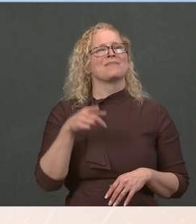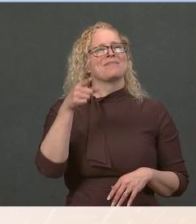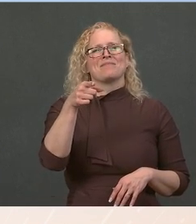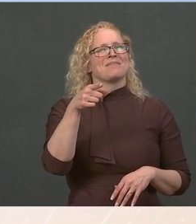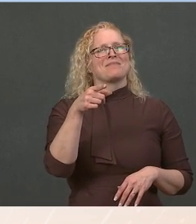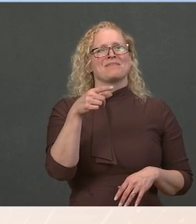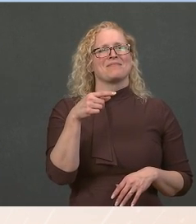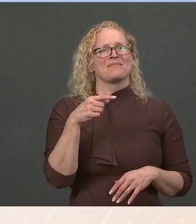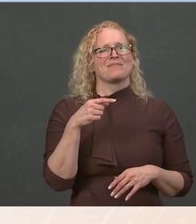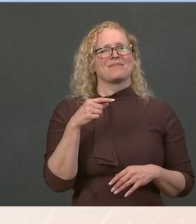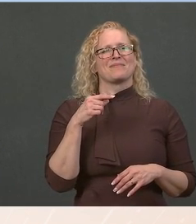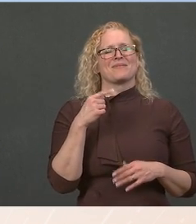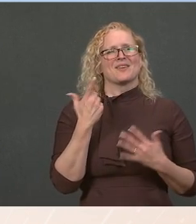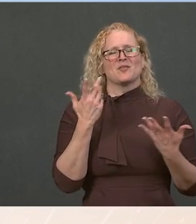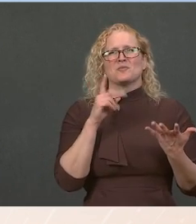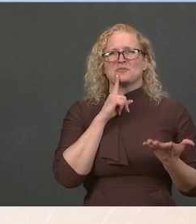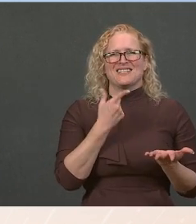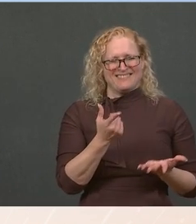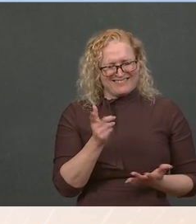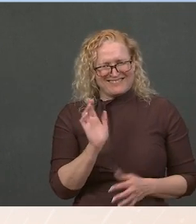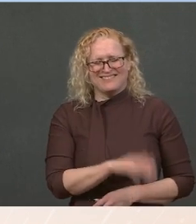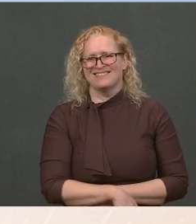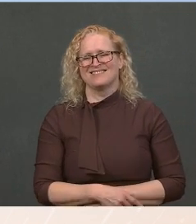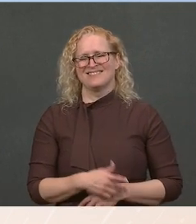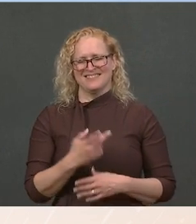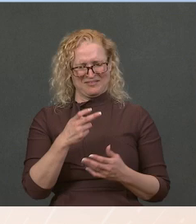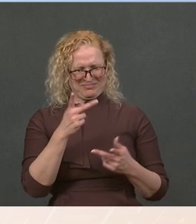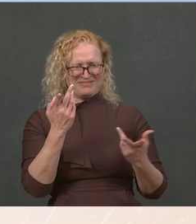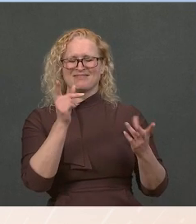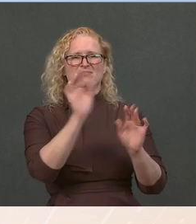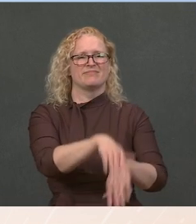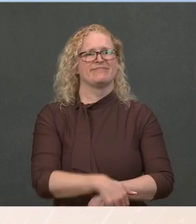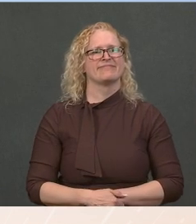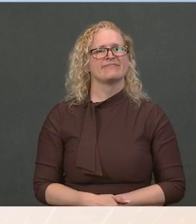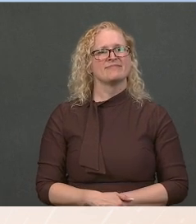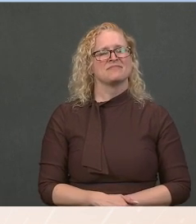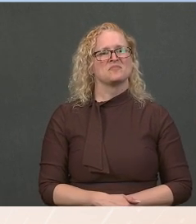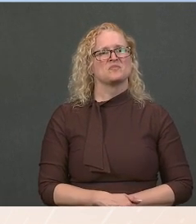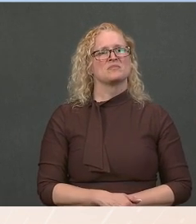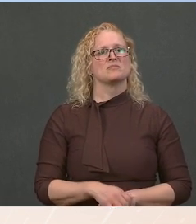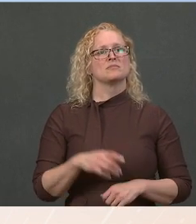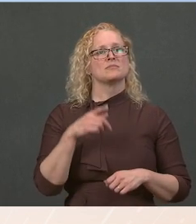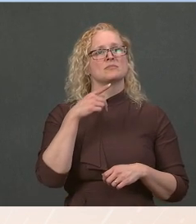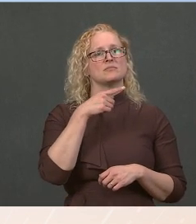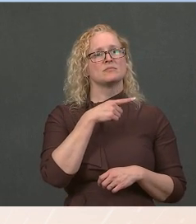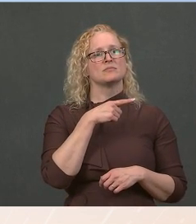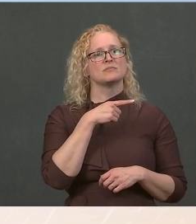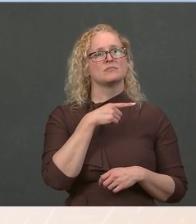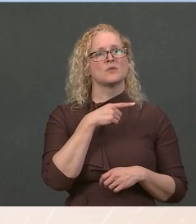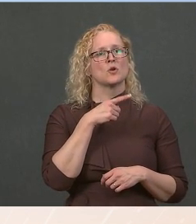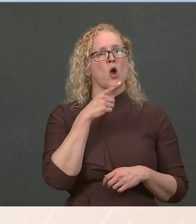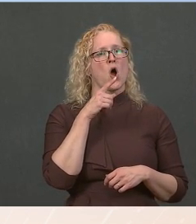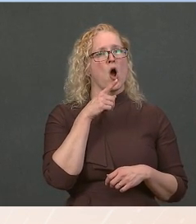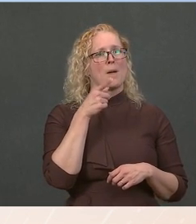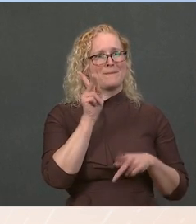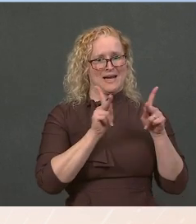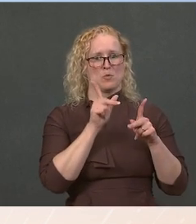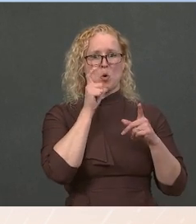The Press: You're giving people who immigrated here illegally money. You will. Ms. Jean-Pierre: Like I said -- like I said, that's the Department of Justice.